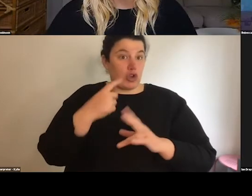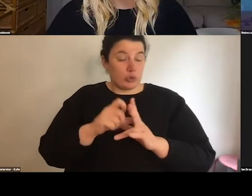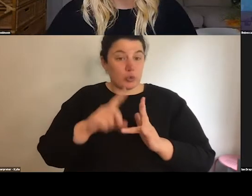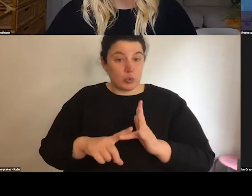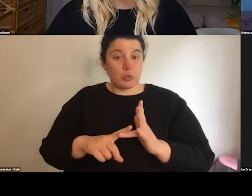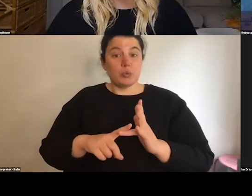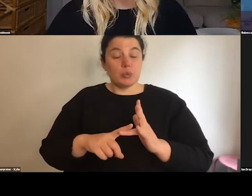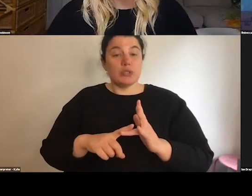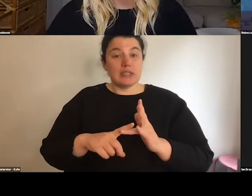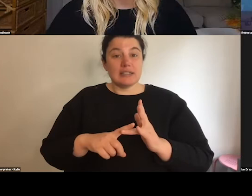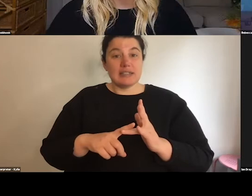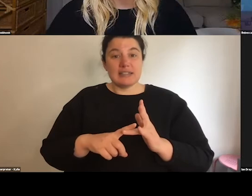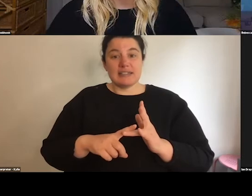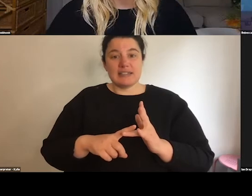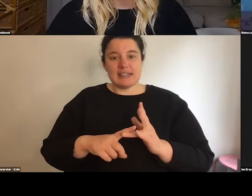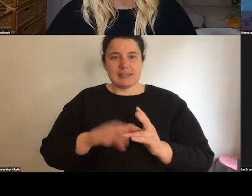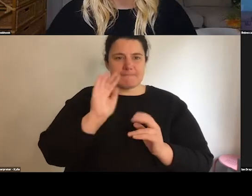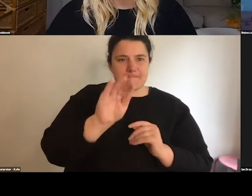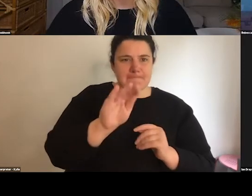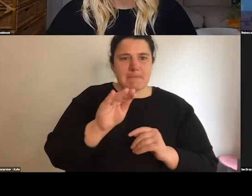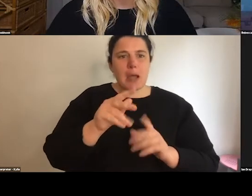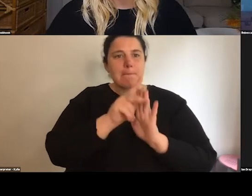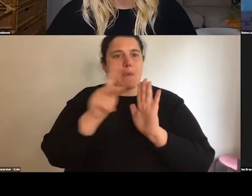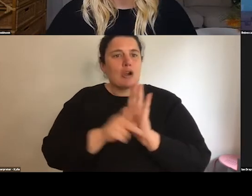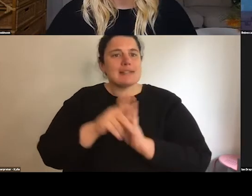into the ears of the policymakers and I literally had a meeting last week